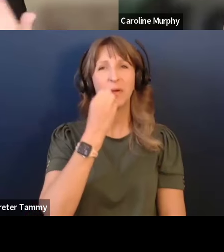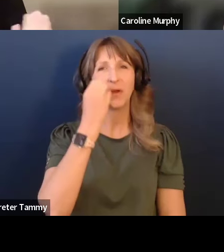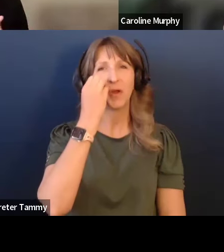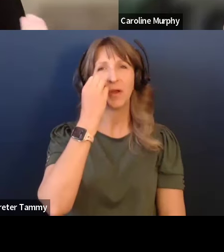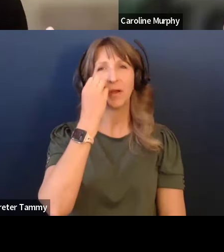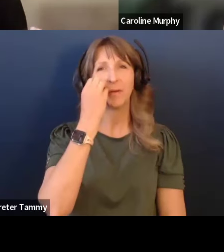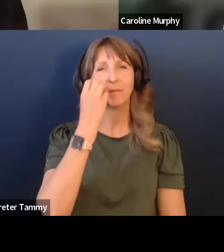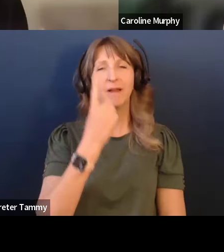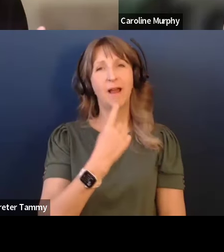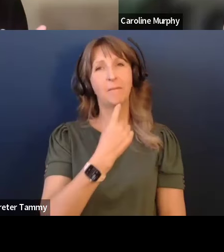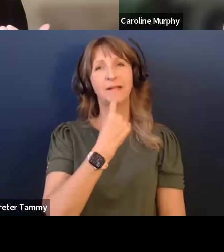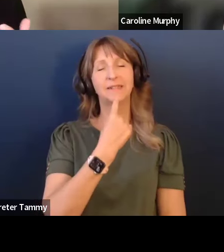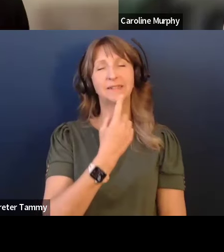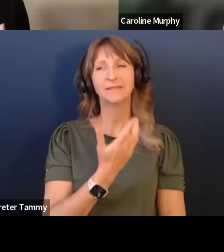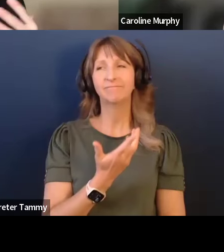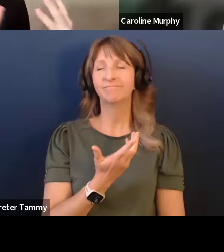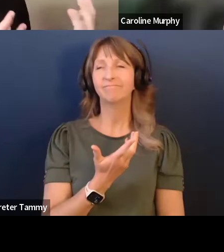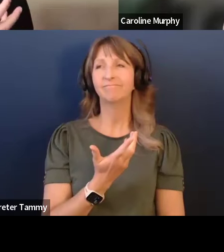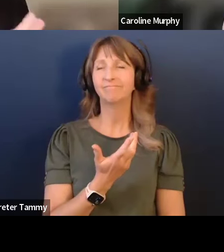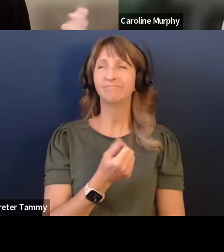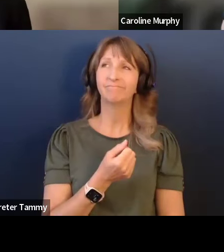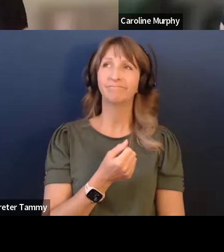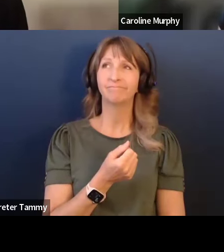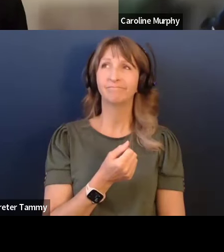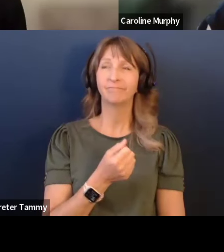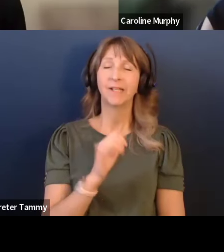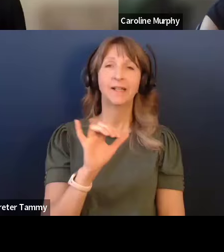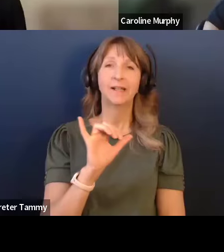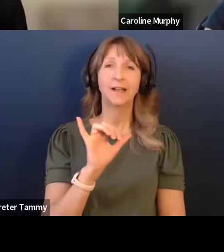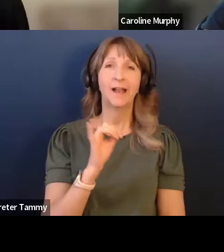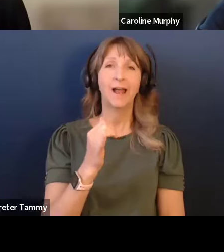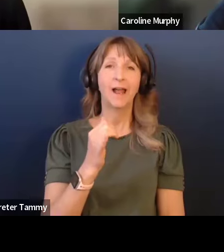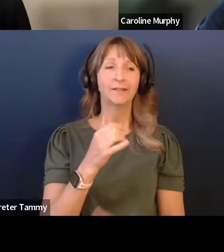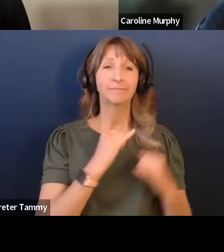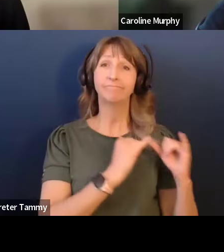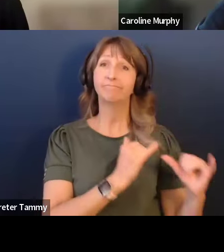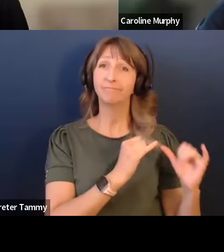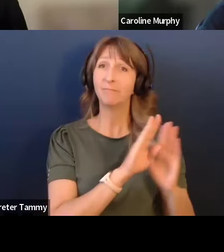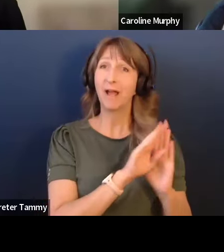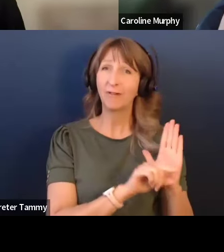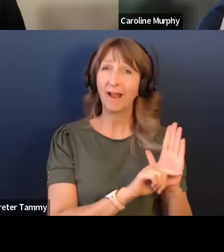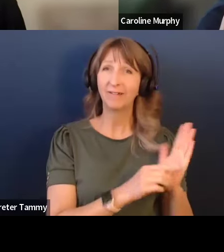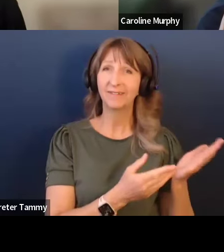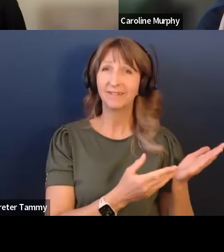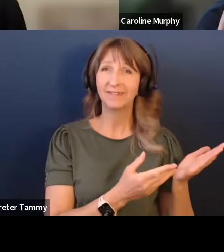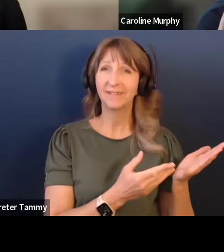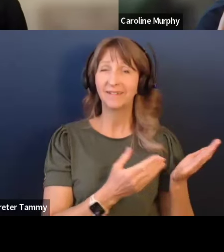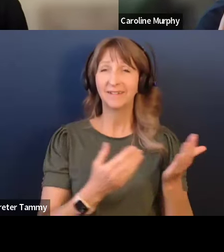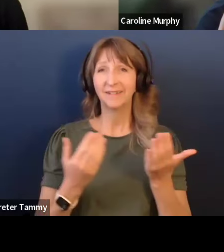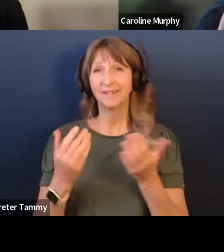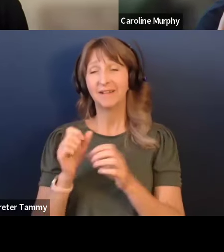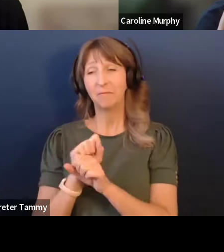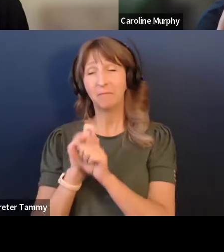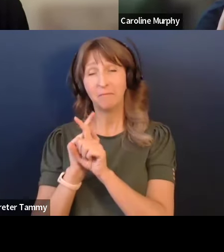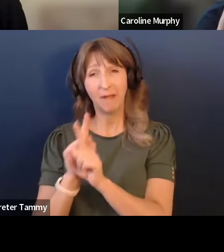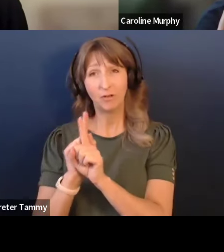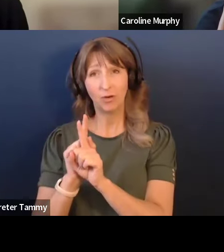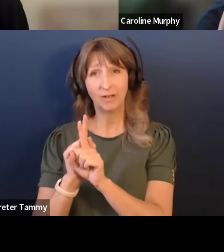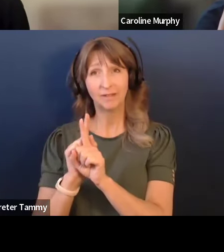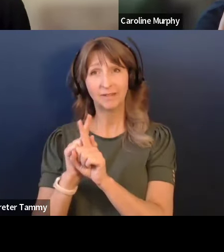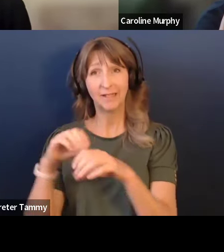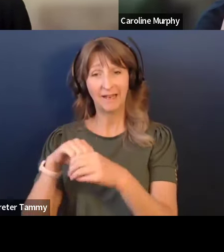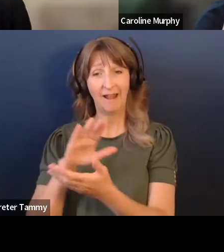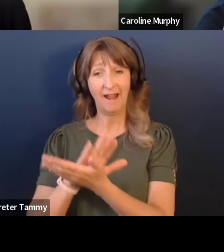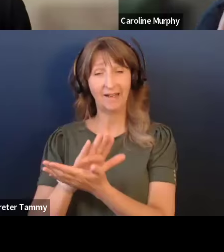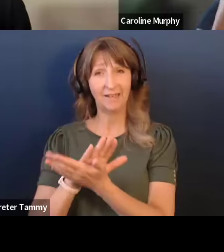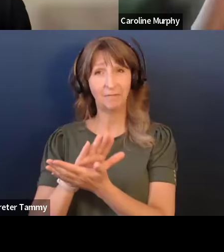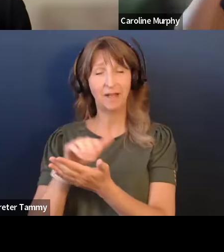different background that sometimes doesn't exist. There is a certain